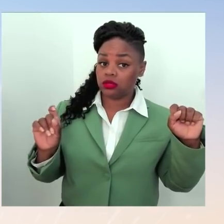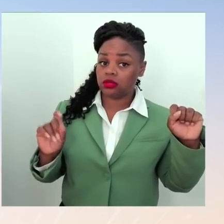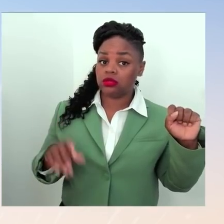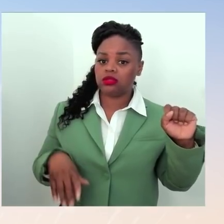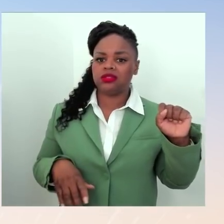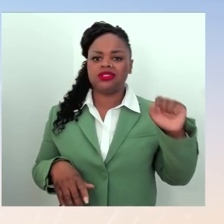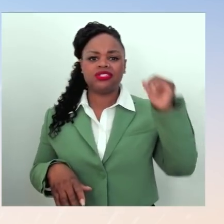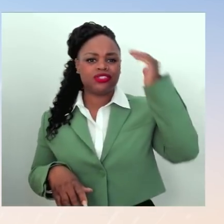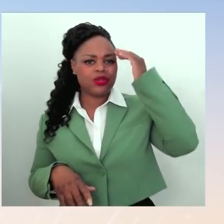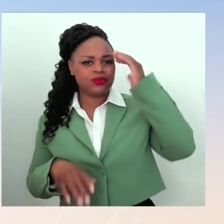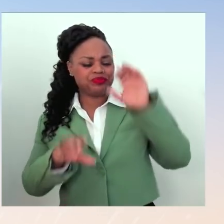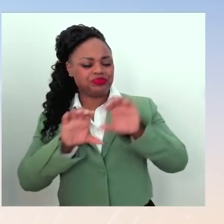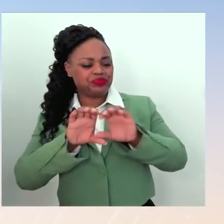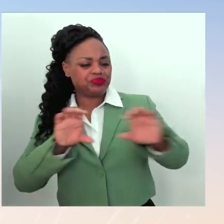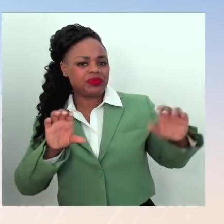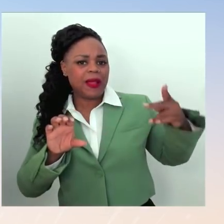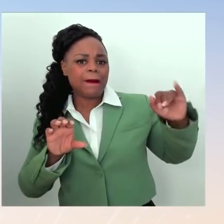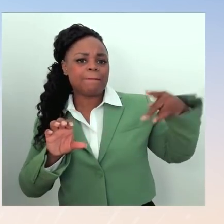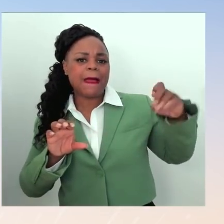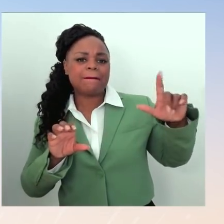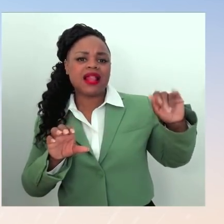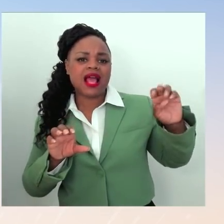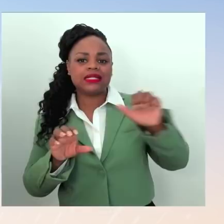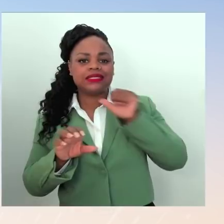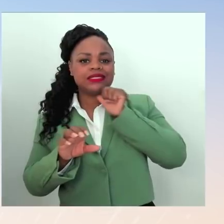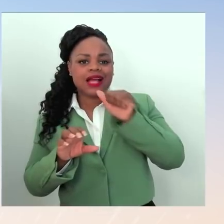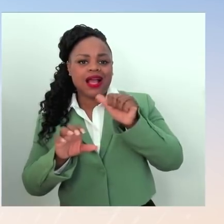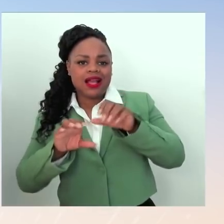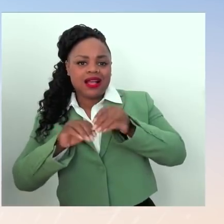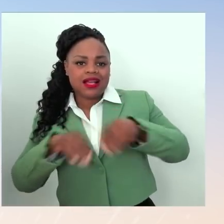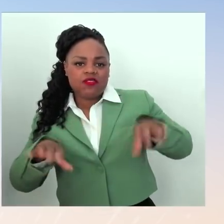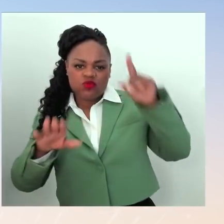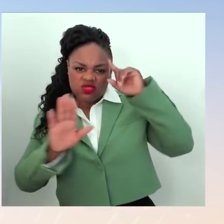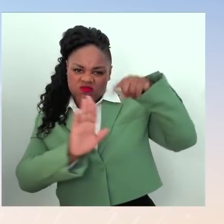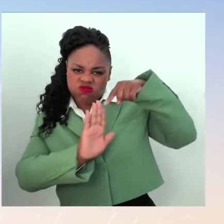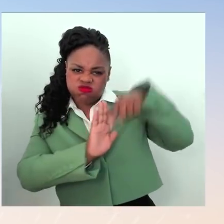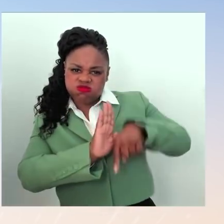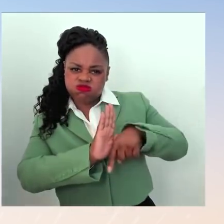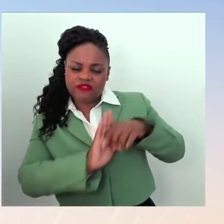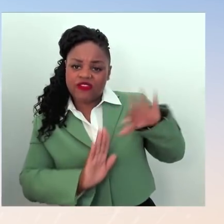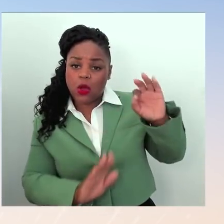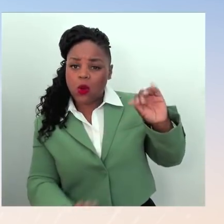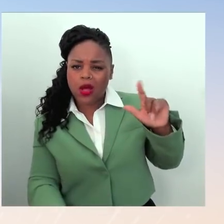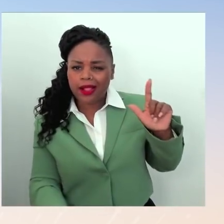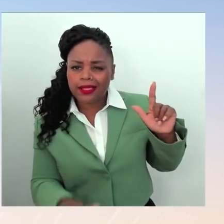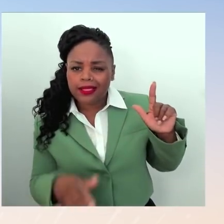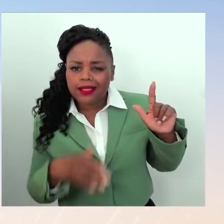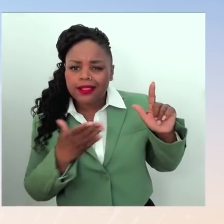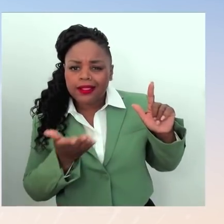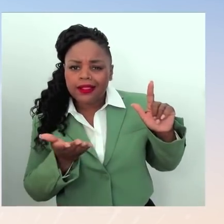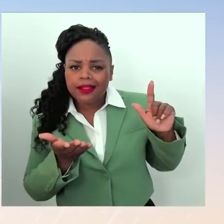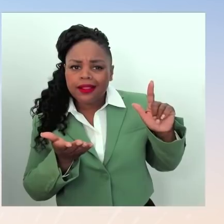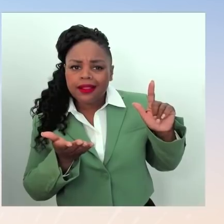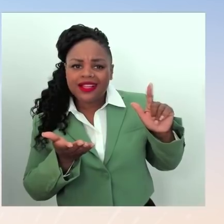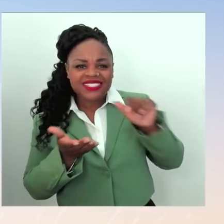just through other means. So it actually would have nothing to do with the current supply imbalance. The Press: So, gas prices